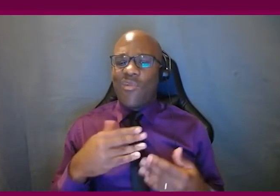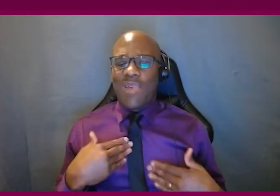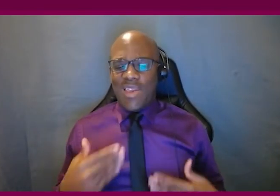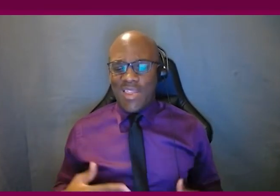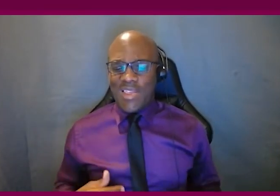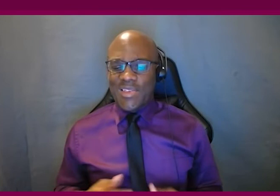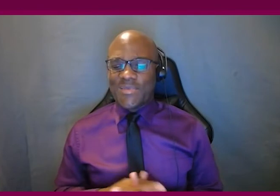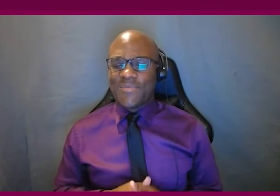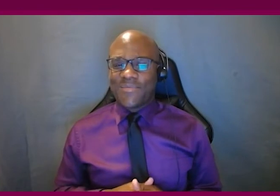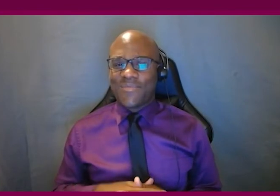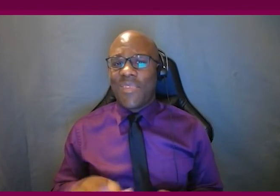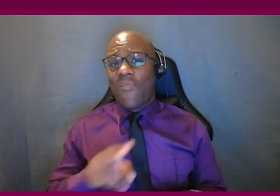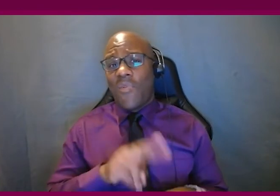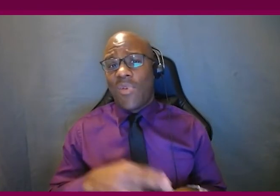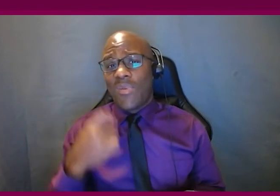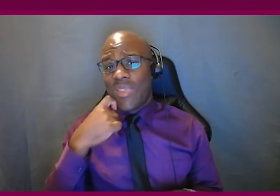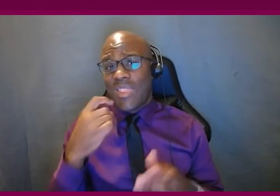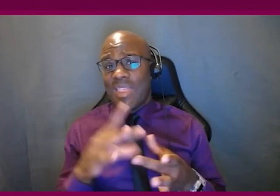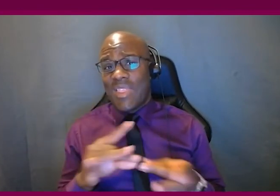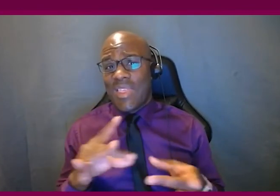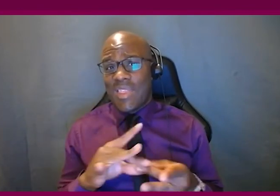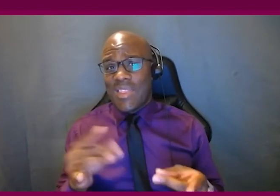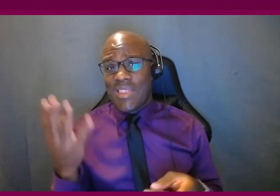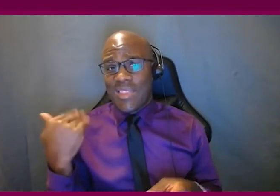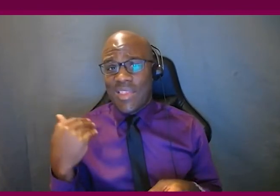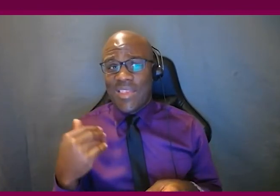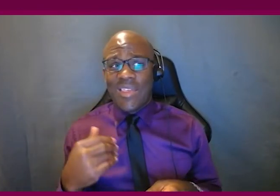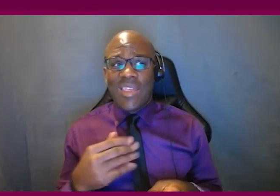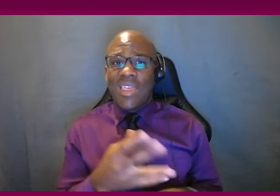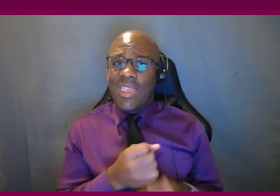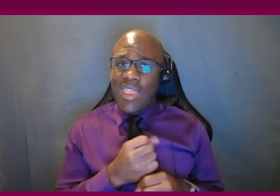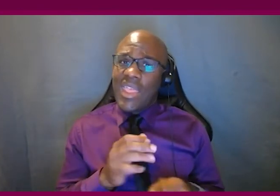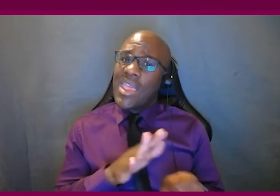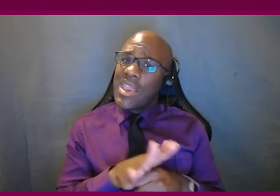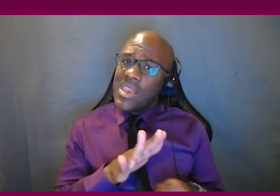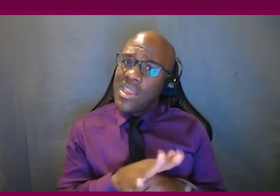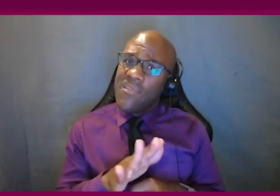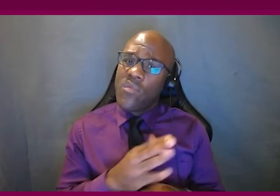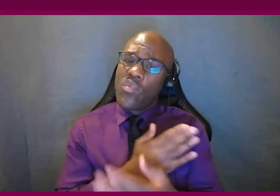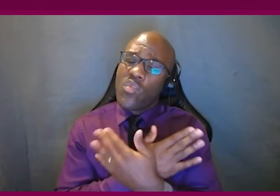more a night or whatever you need as much as possible, setting boundaries, being able